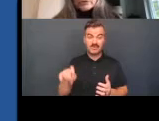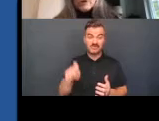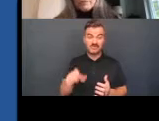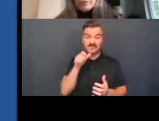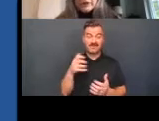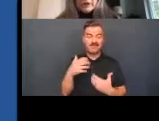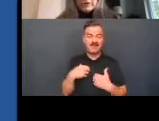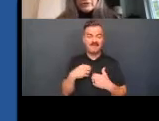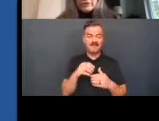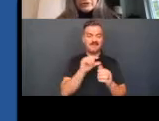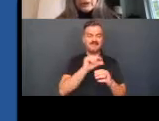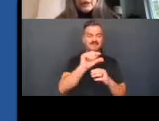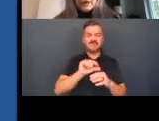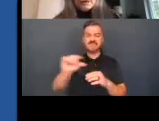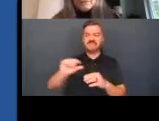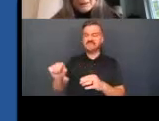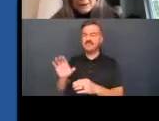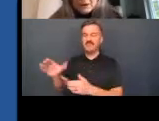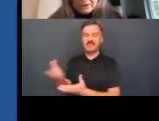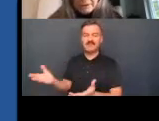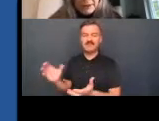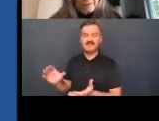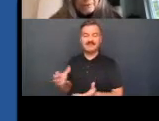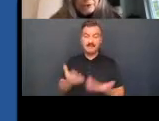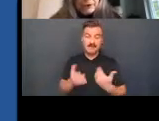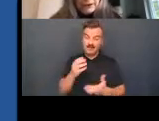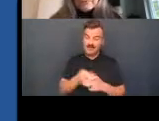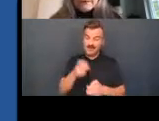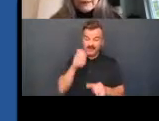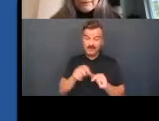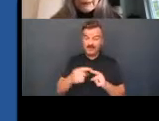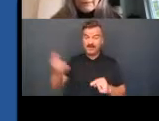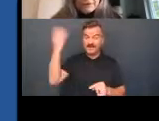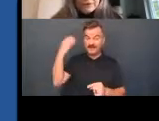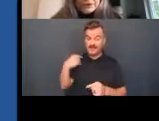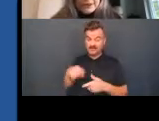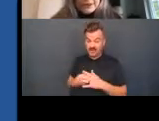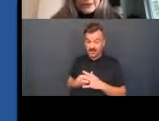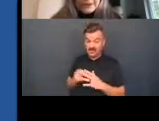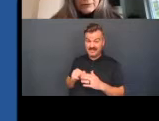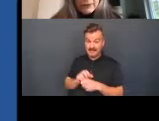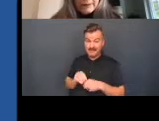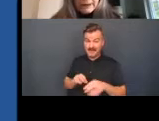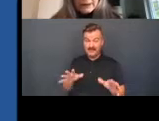property to others. It may be hard to believe but early in the pandemic a few CSC recommended